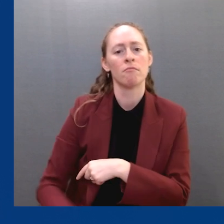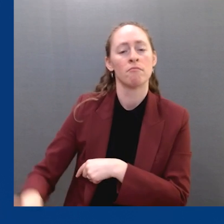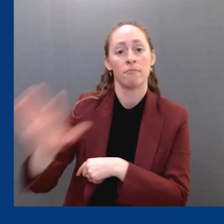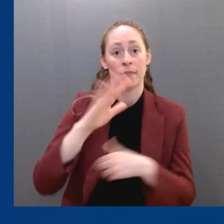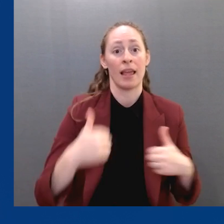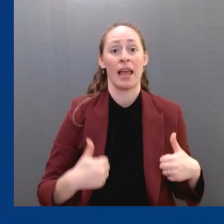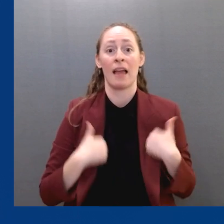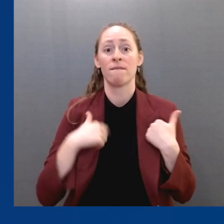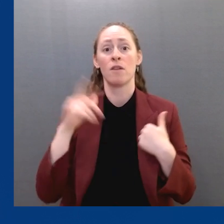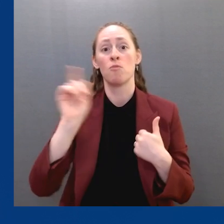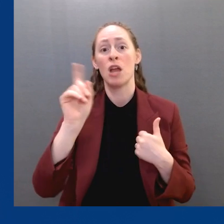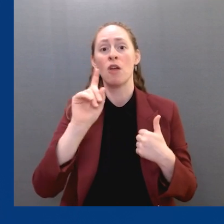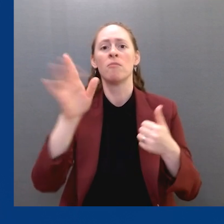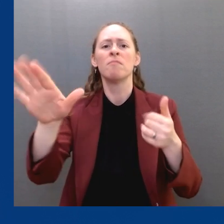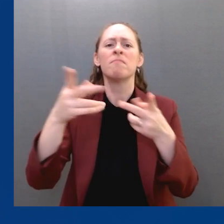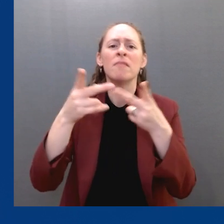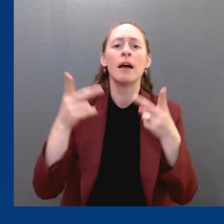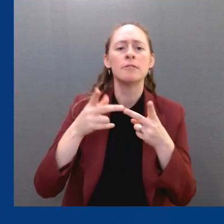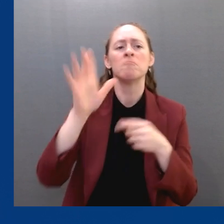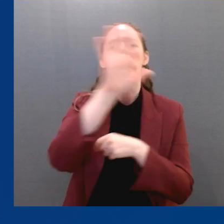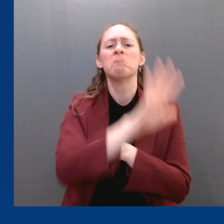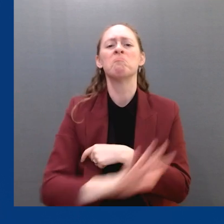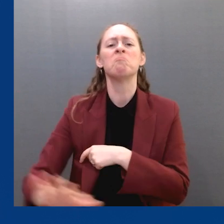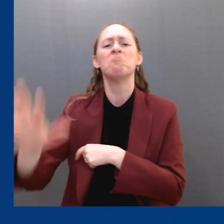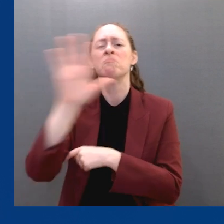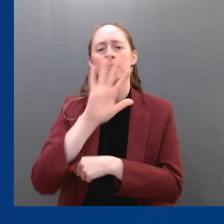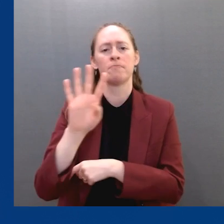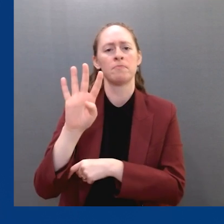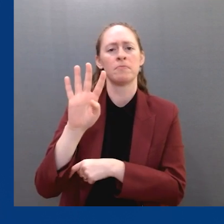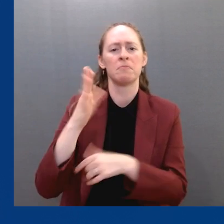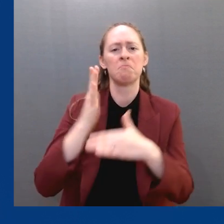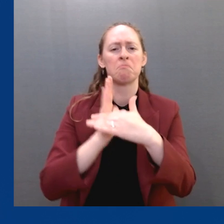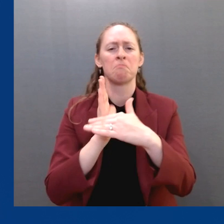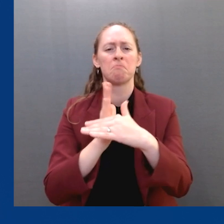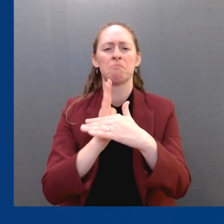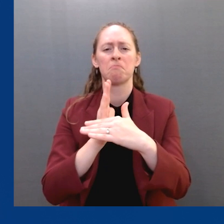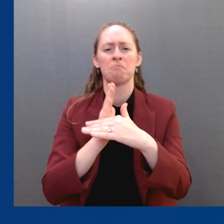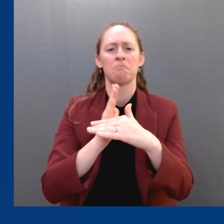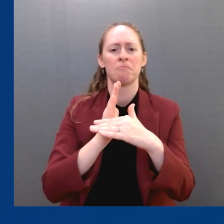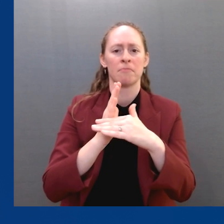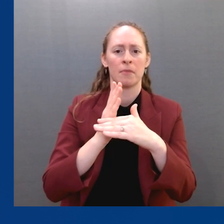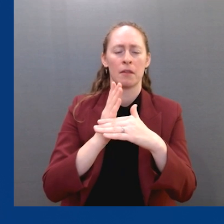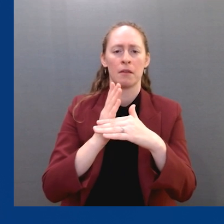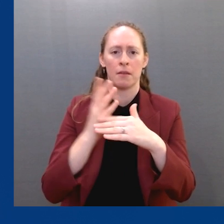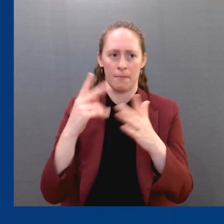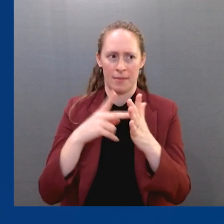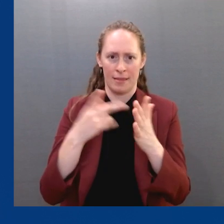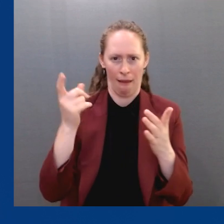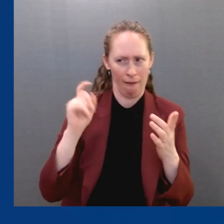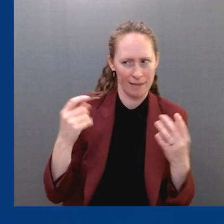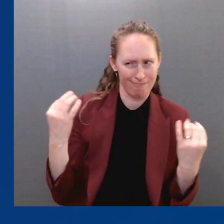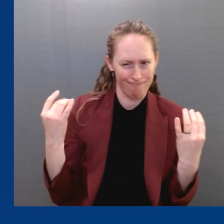In these areas, CDC encourages individuals to make decisions about masking based on their own individual level of risk.